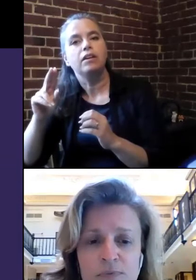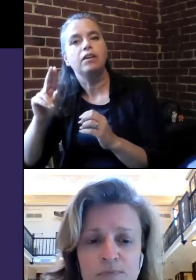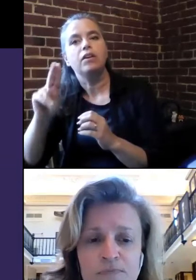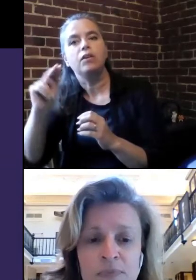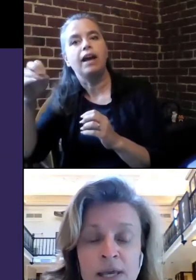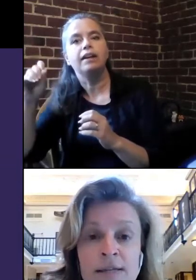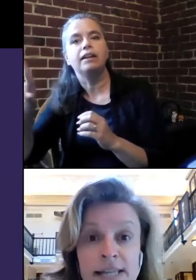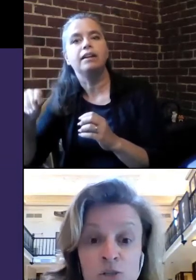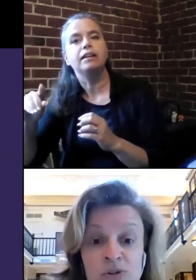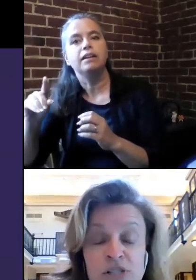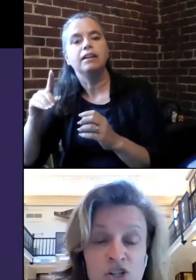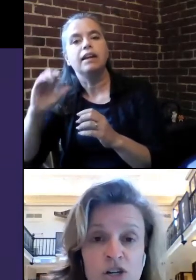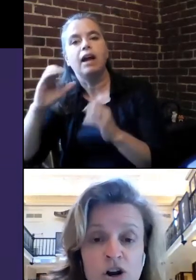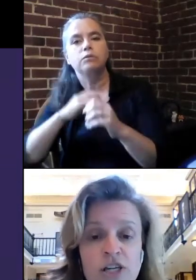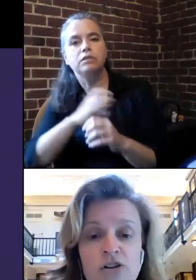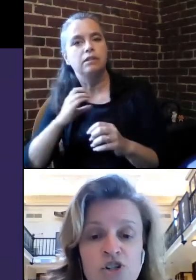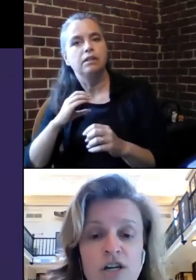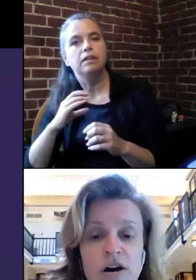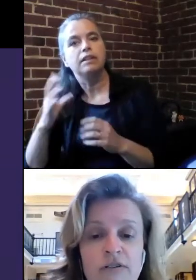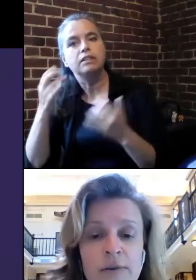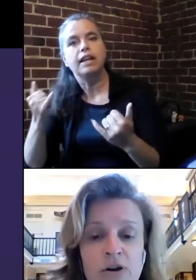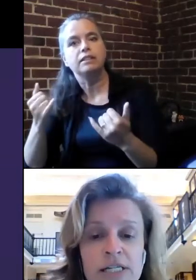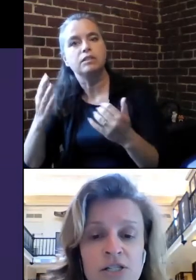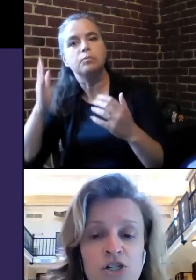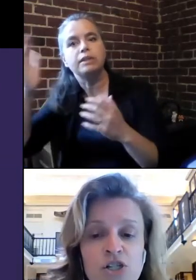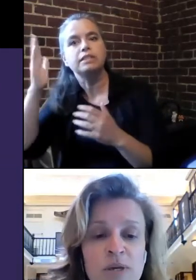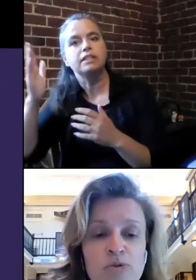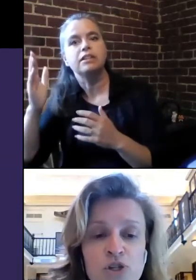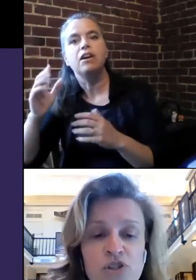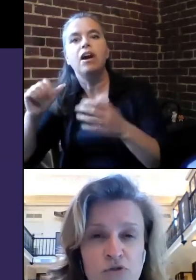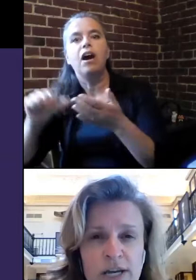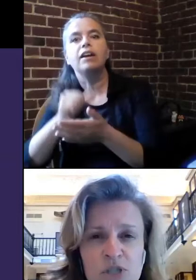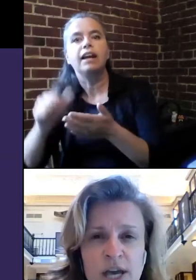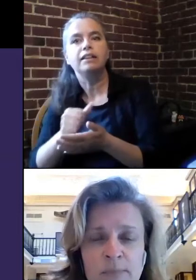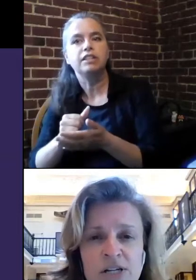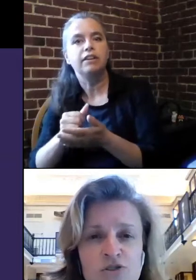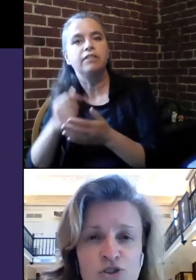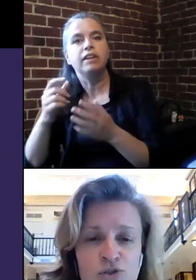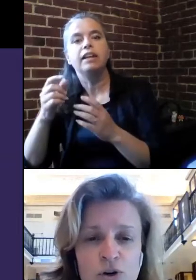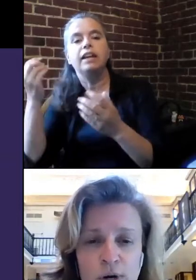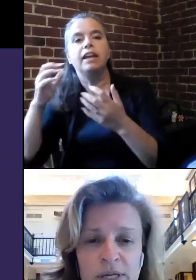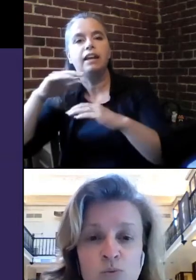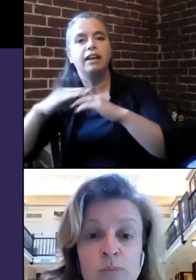Today's presentation, Archaeology of American Indigenous peoples' use of grapes by Dr. Susan Kooiman, will begin shortly.